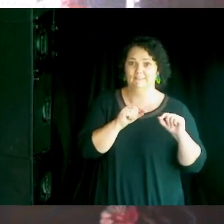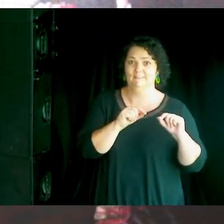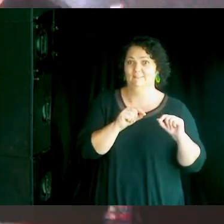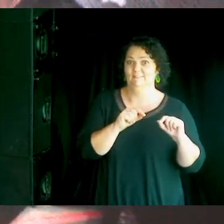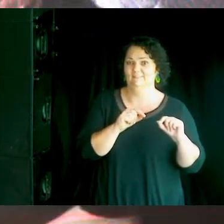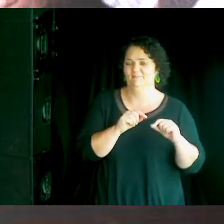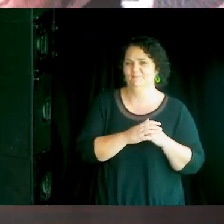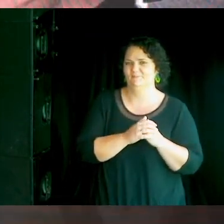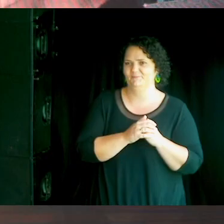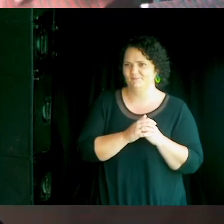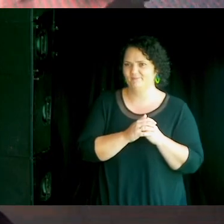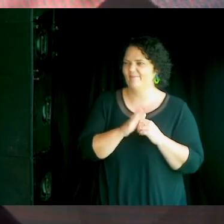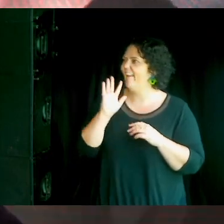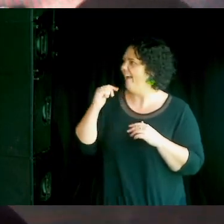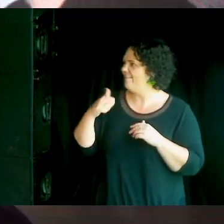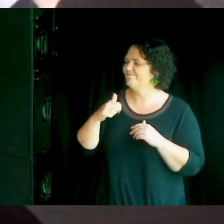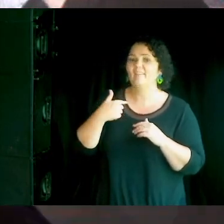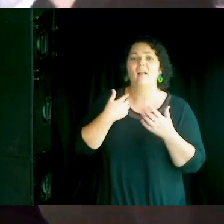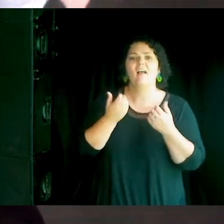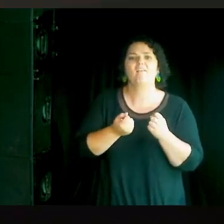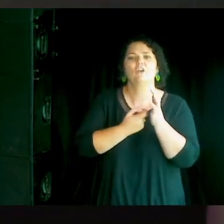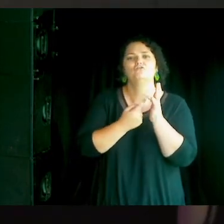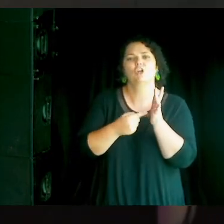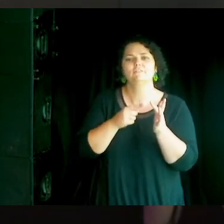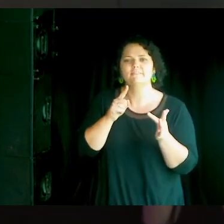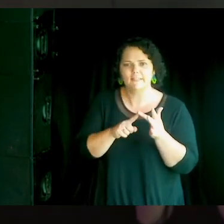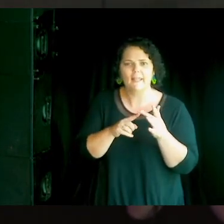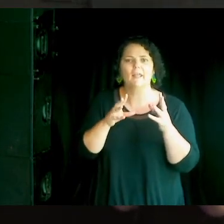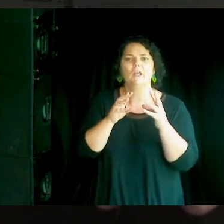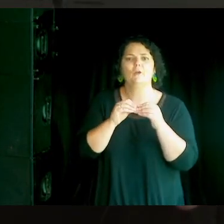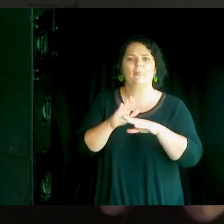yeah we actually have roti and green curry in thailand too oh I love the green curry thai green